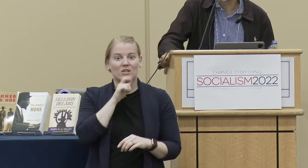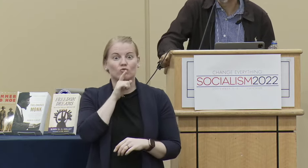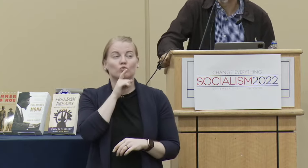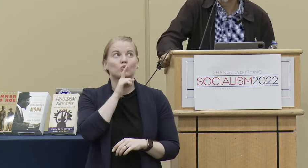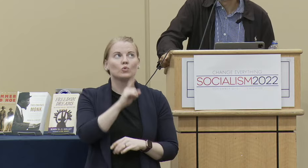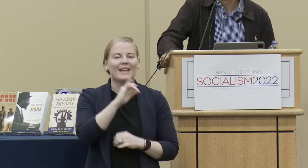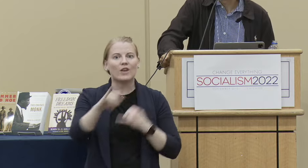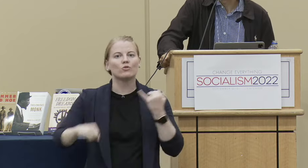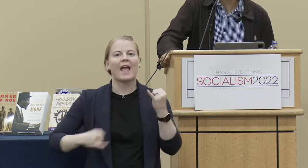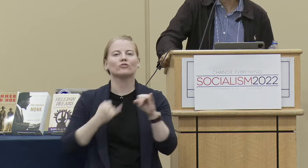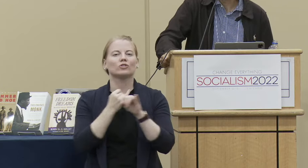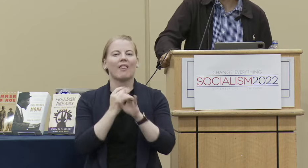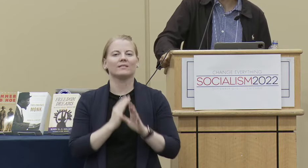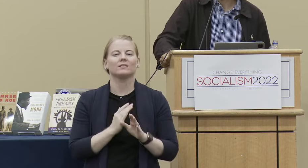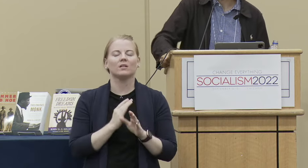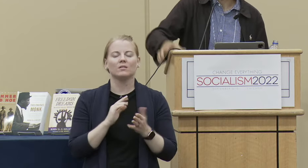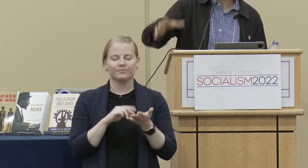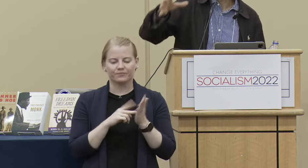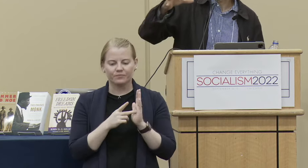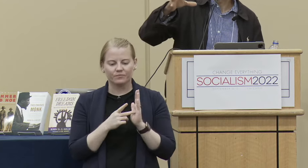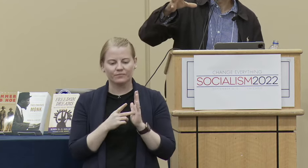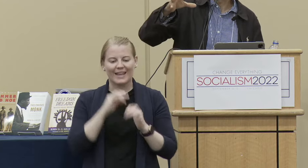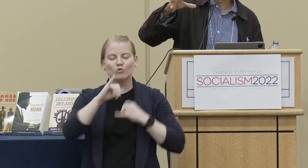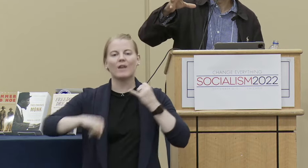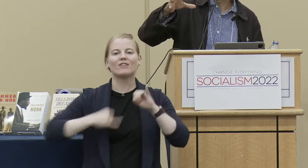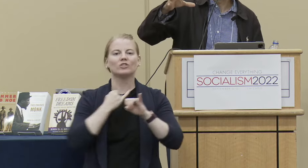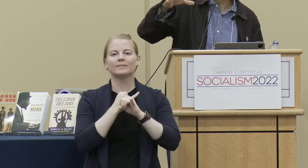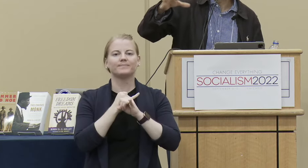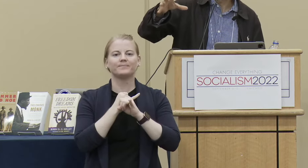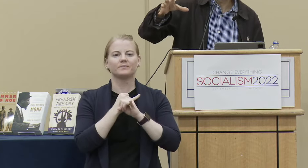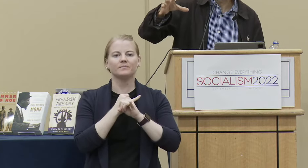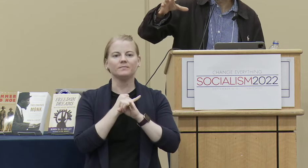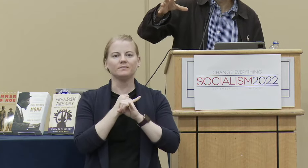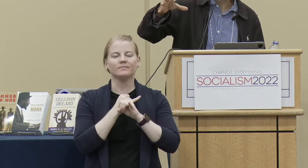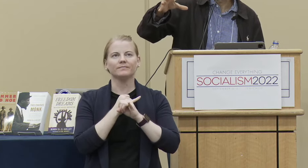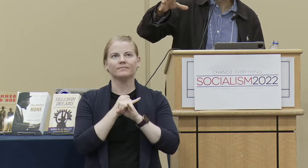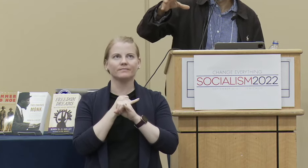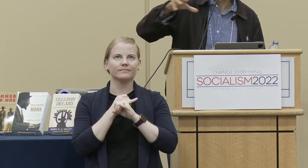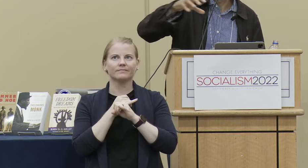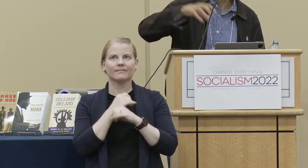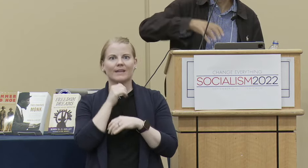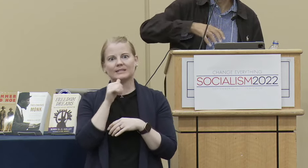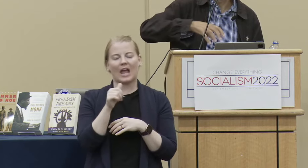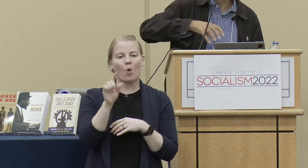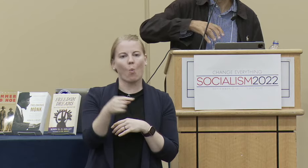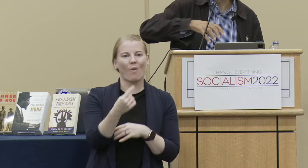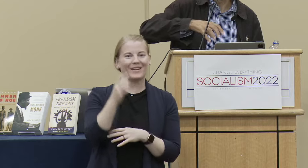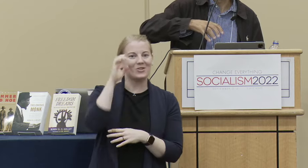not being truly international -- and when I say truly